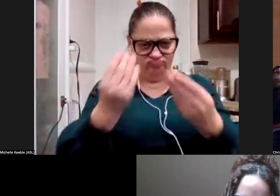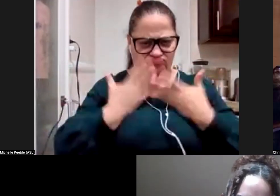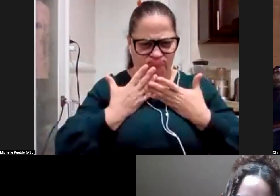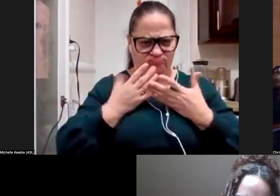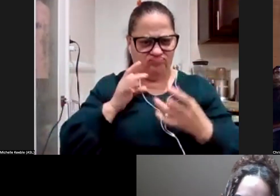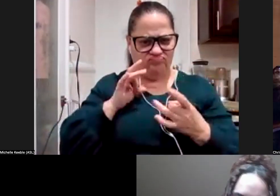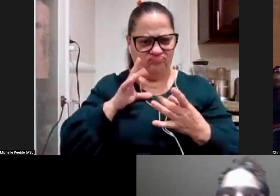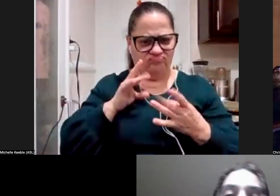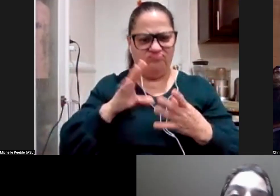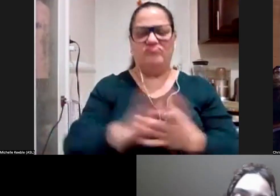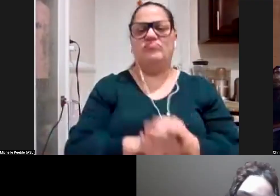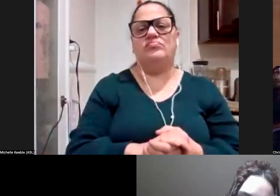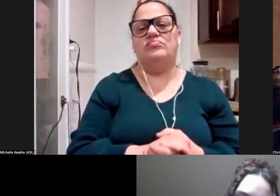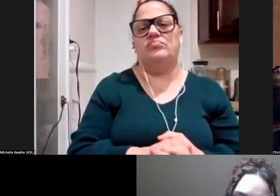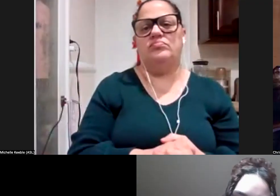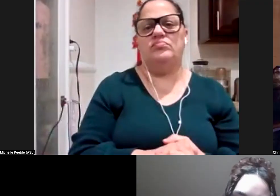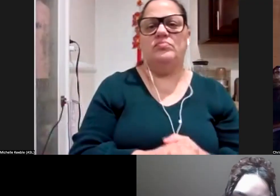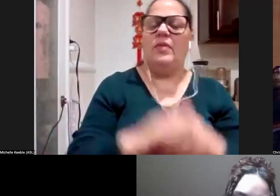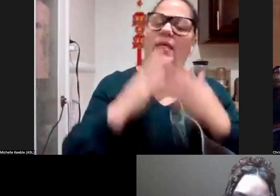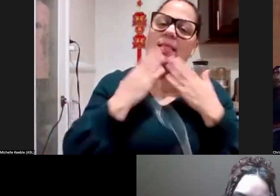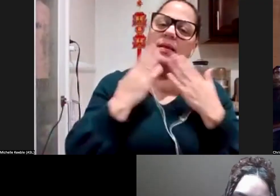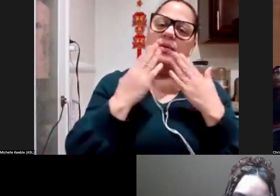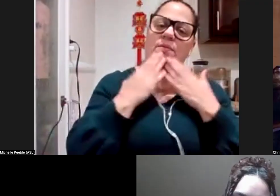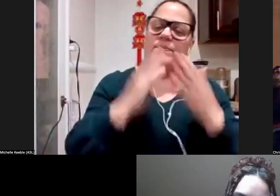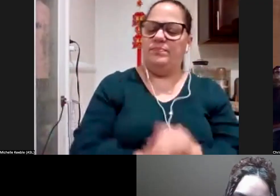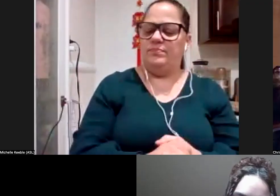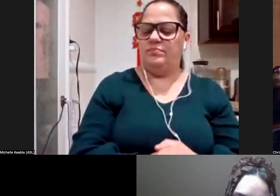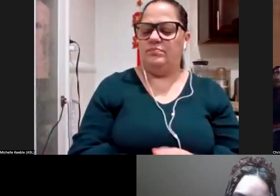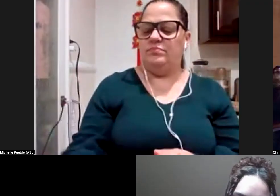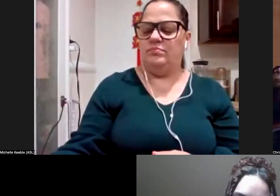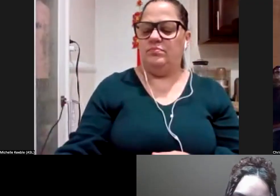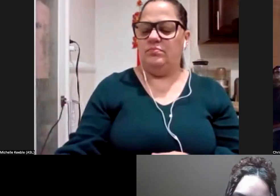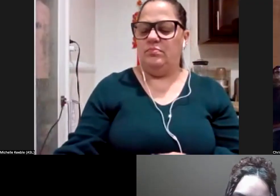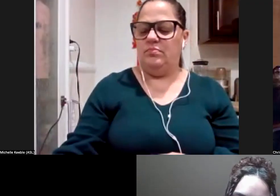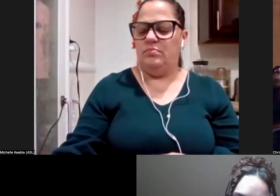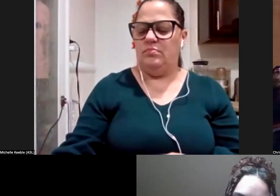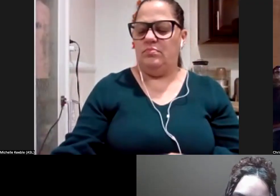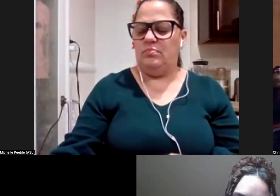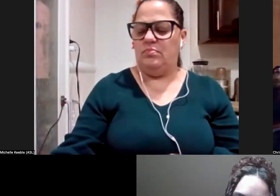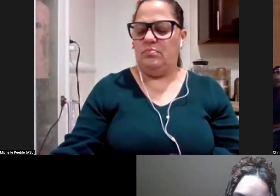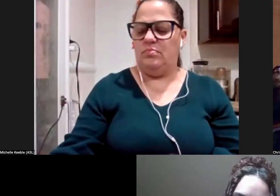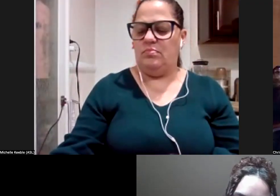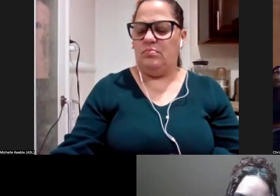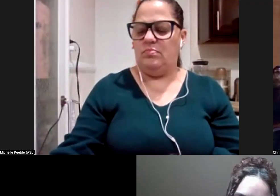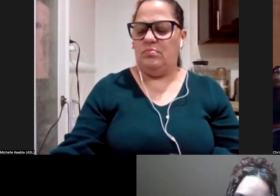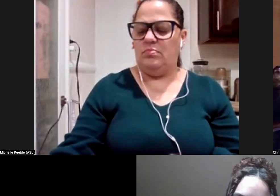[GROVER] Thank you. [CHRIS] But we happen to have Lois represented